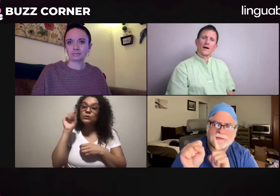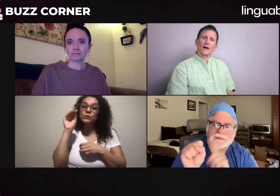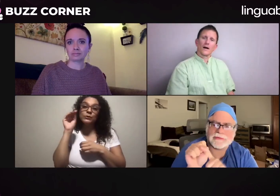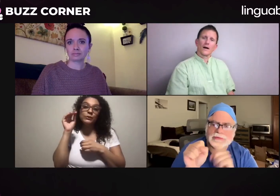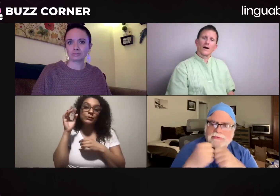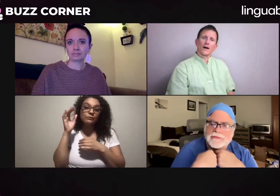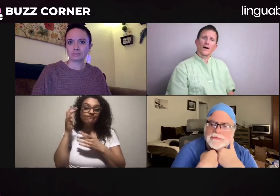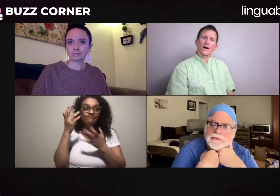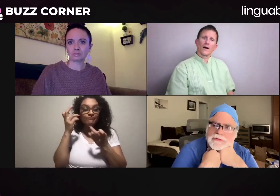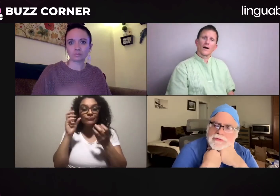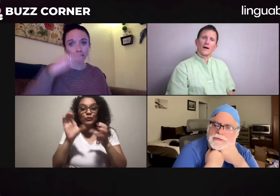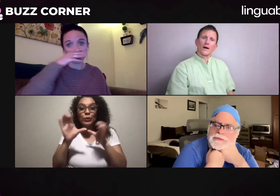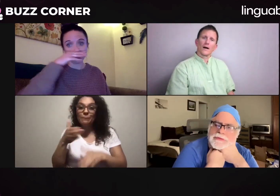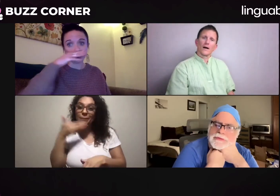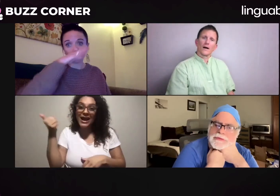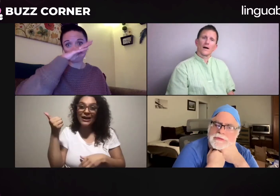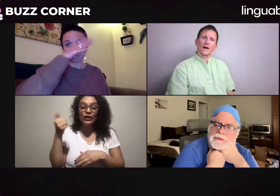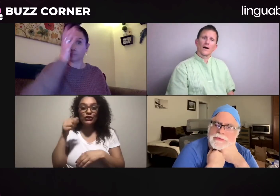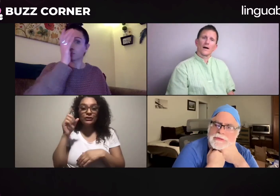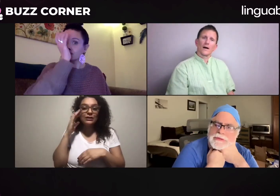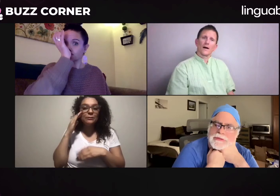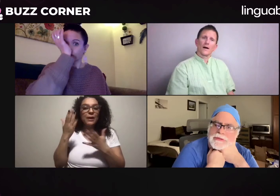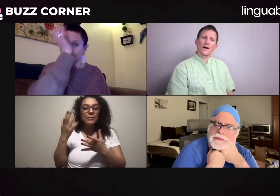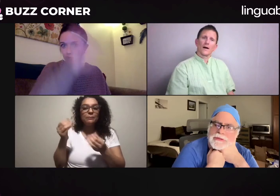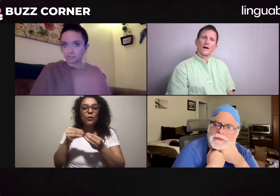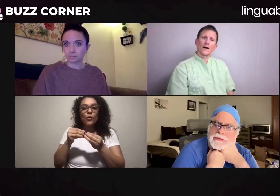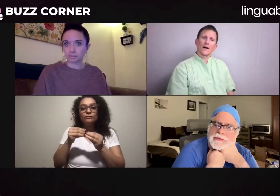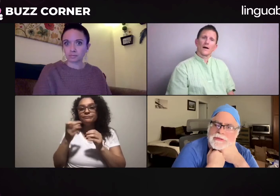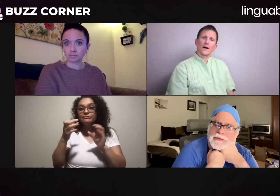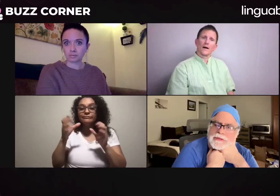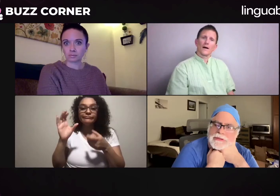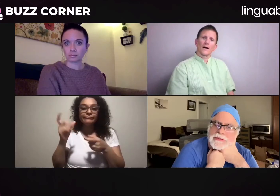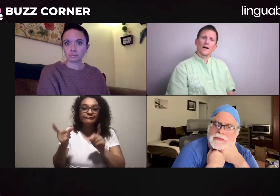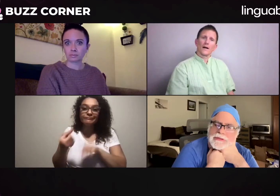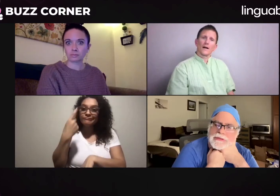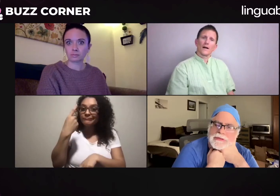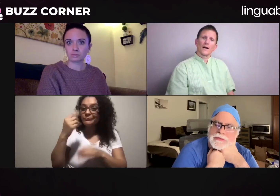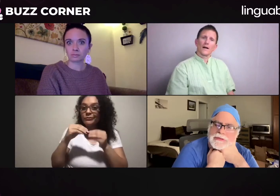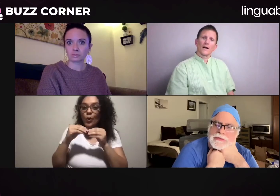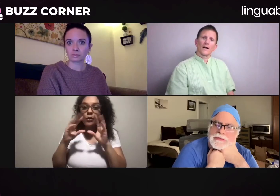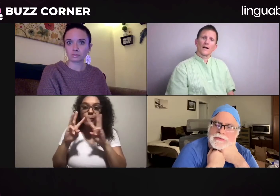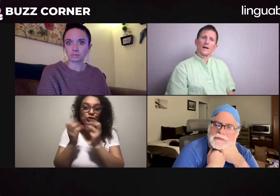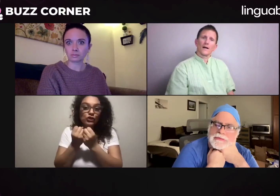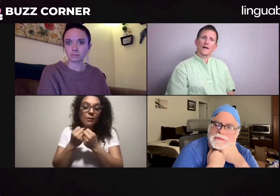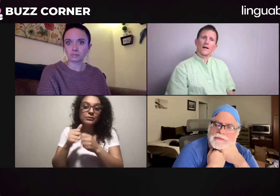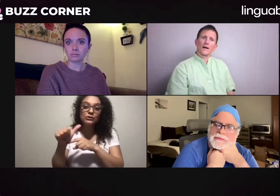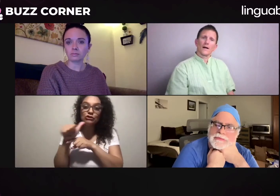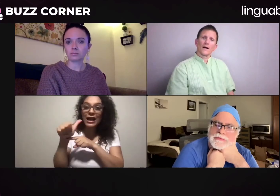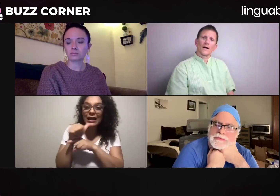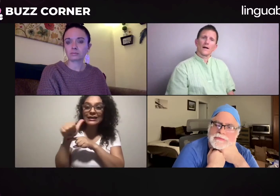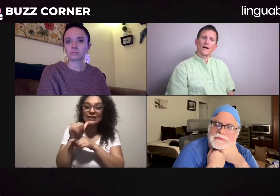And I don't think the revocation is the answer here because, you know, maybe there needs to be like ordering them to take more workshops,